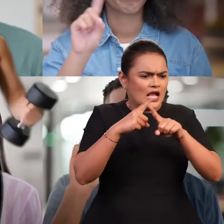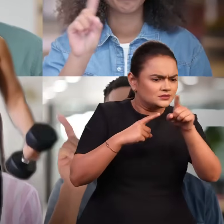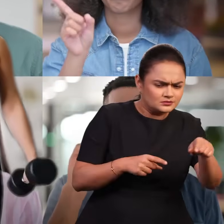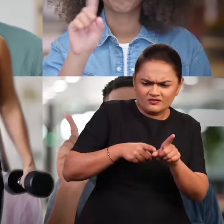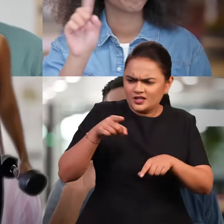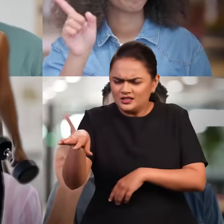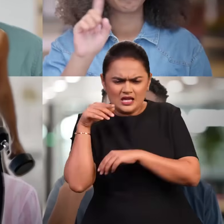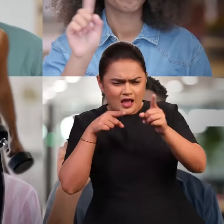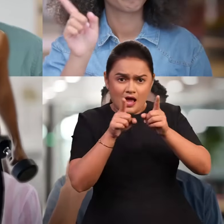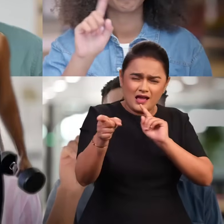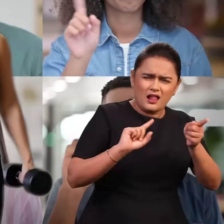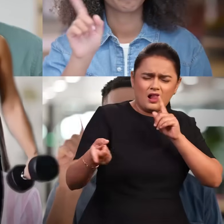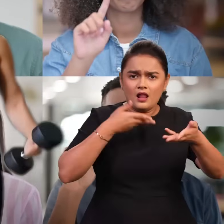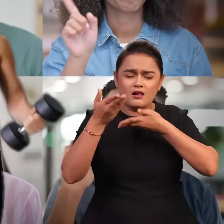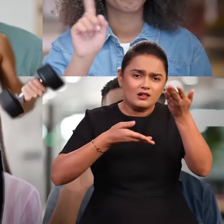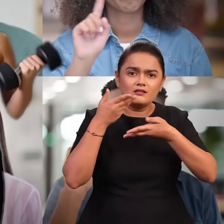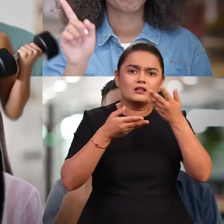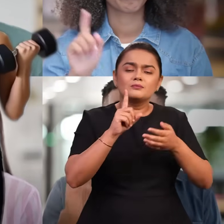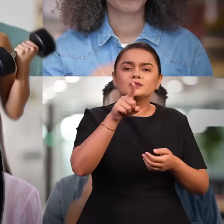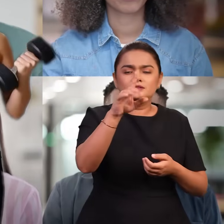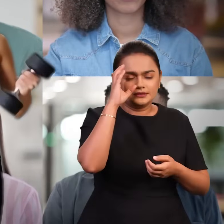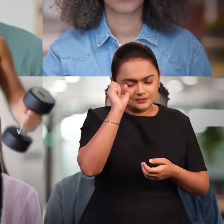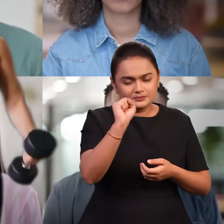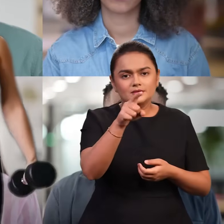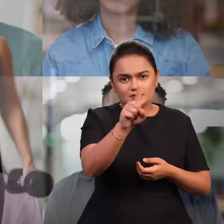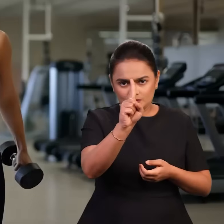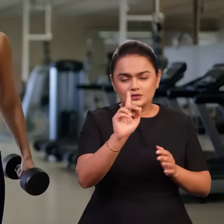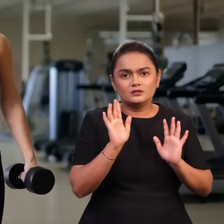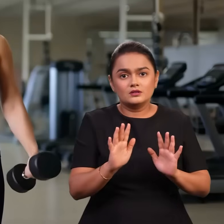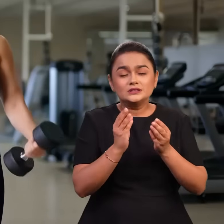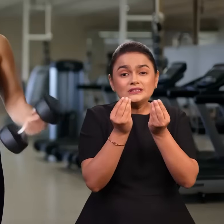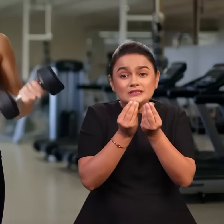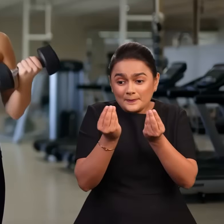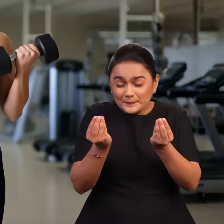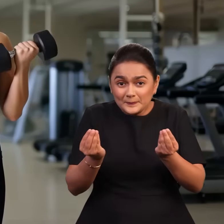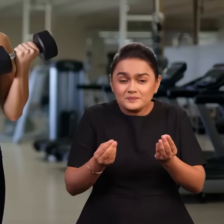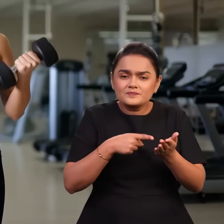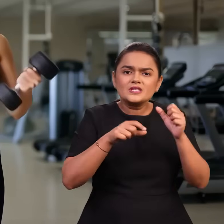Do this, Do that, Just understand this, Some things already